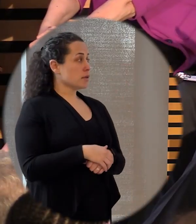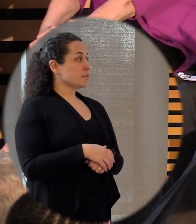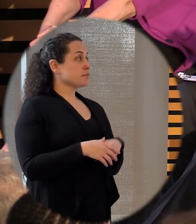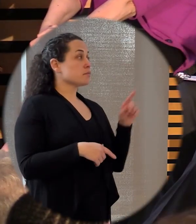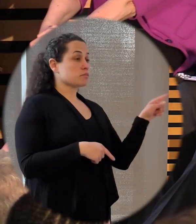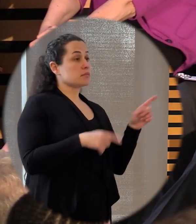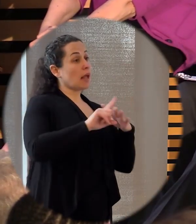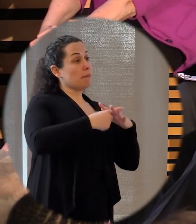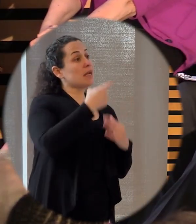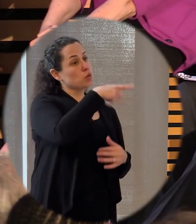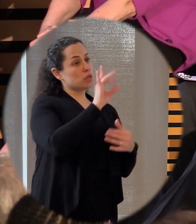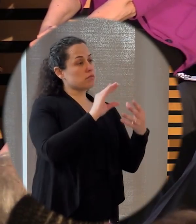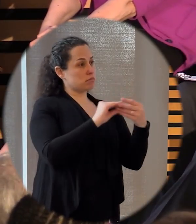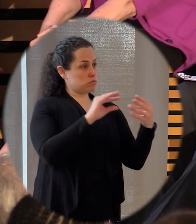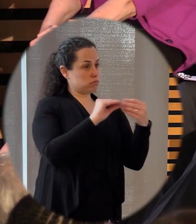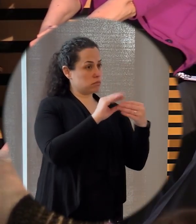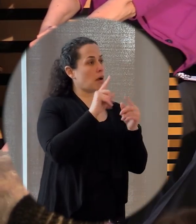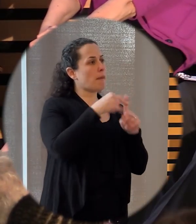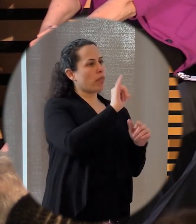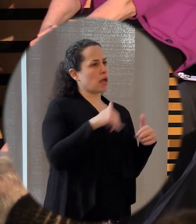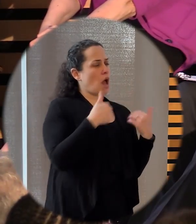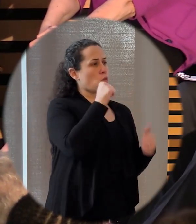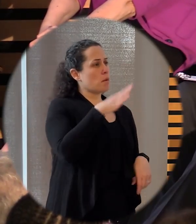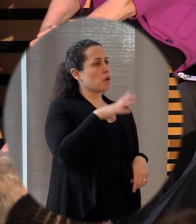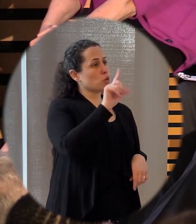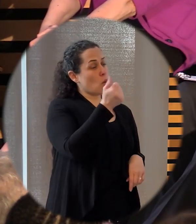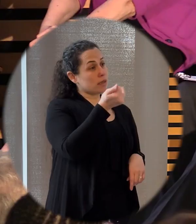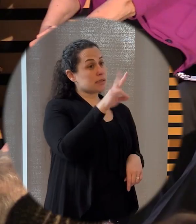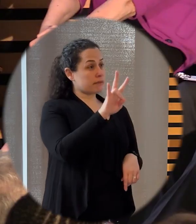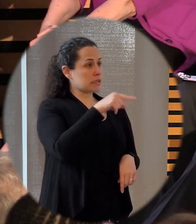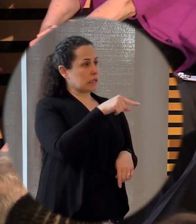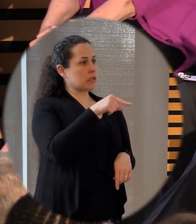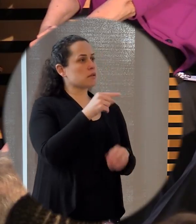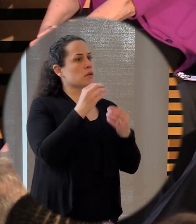when you told your story at the very beginning of this about a young woman in 2017 denied access to